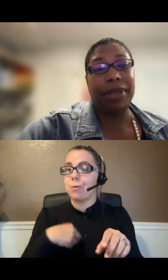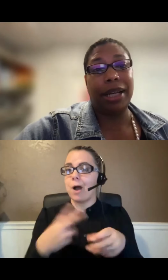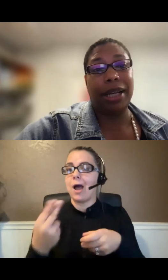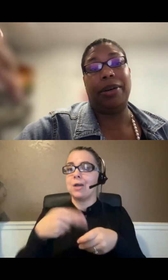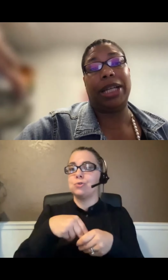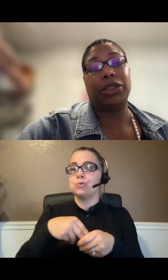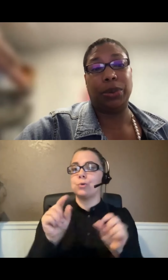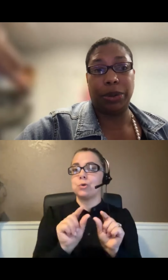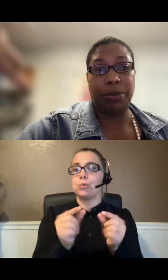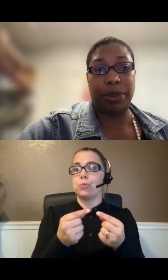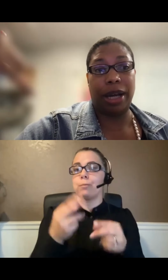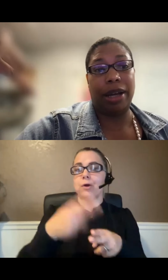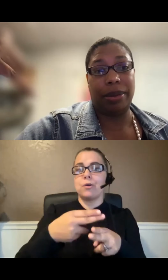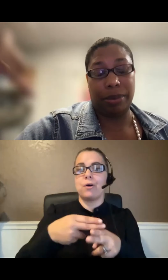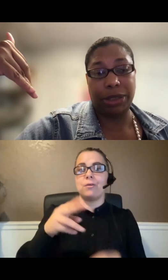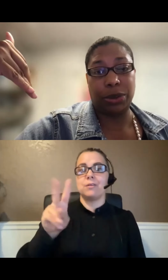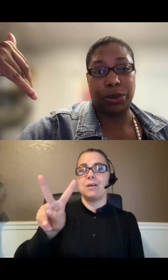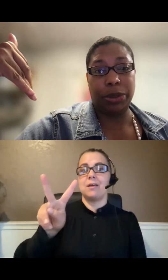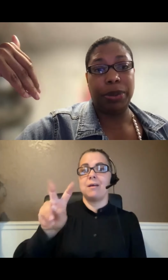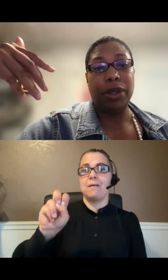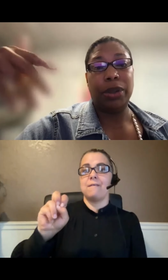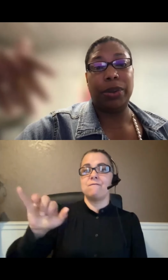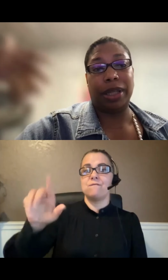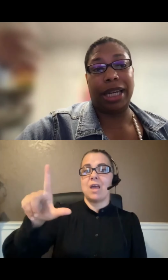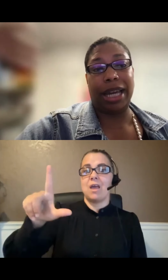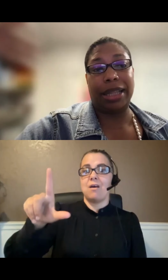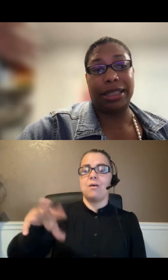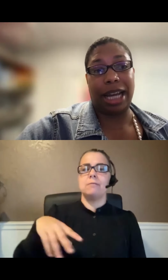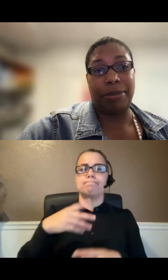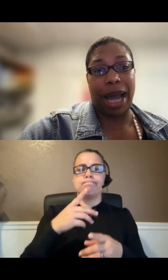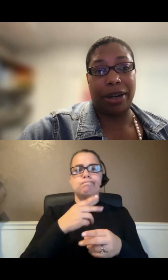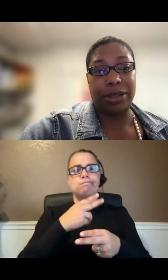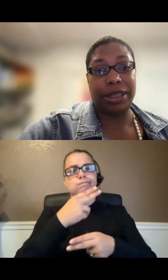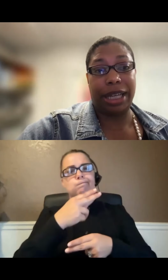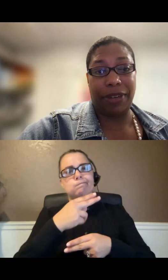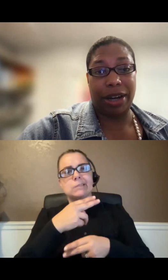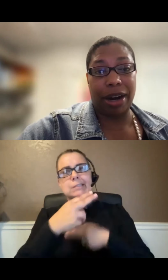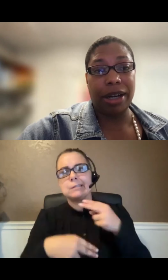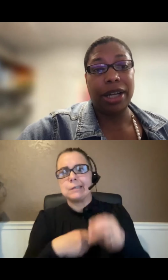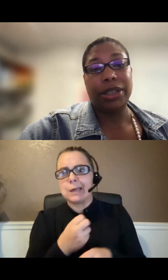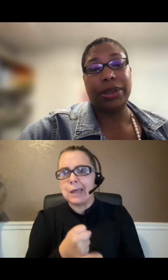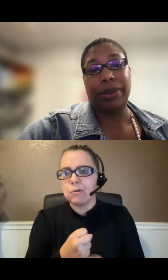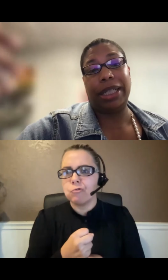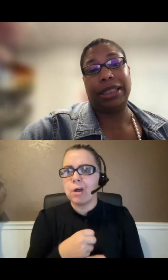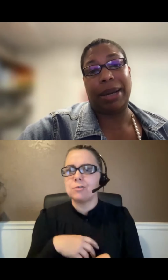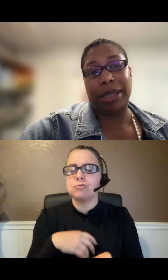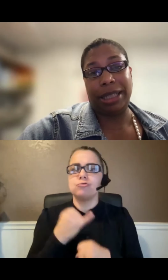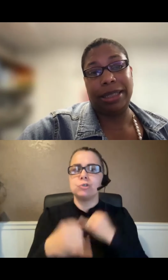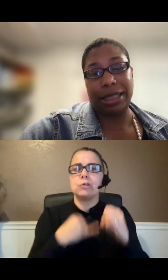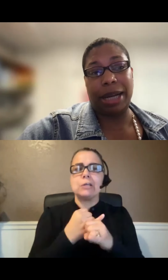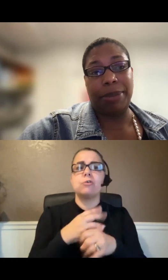An international research group who are looking at design patterns in VR to examine design